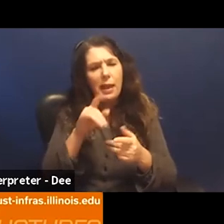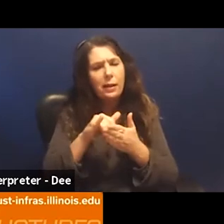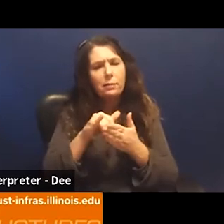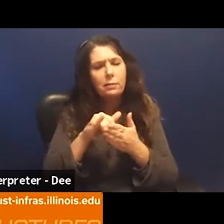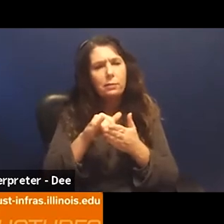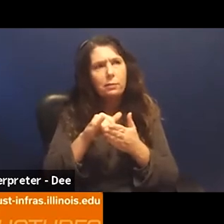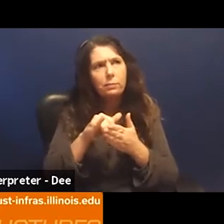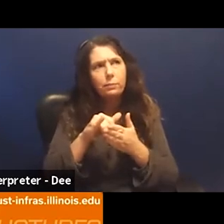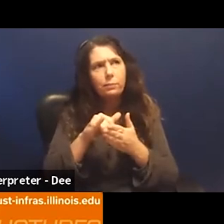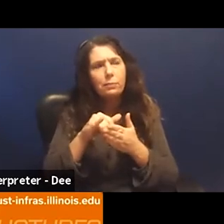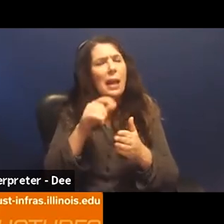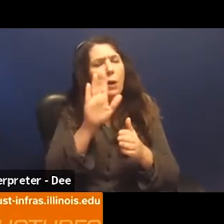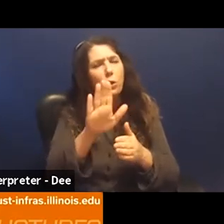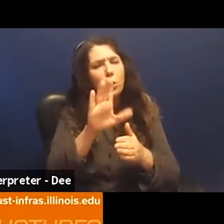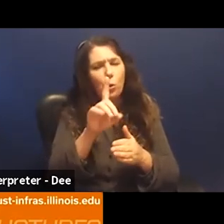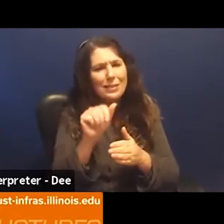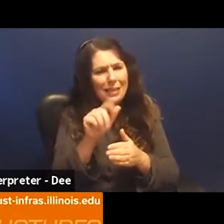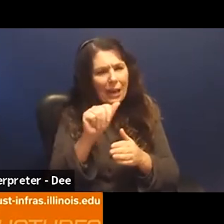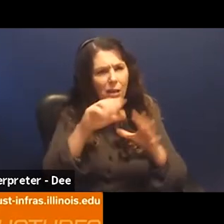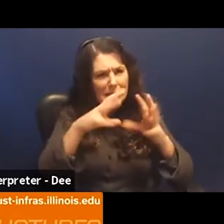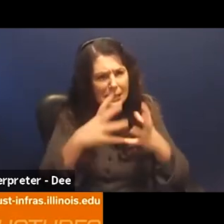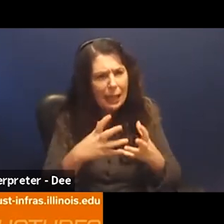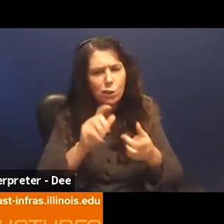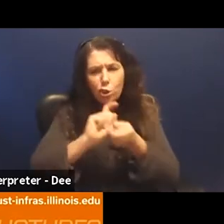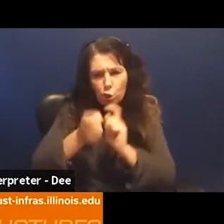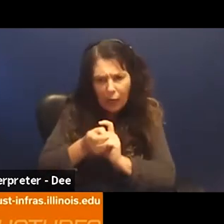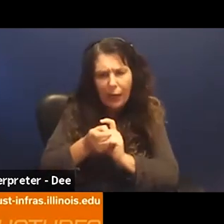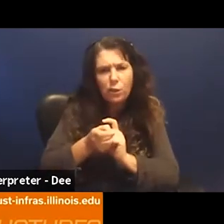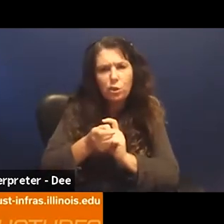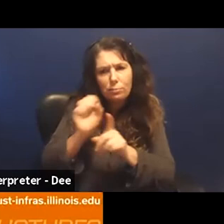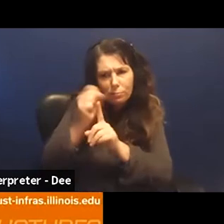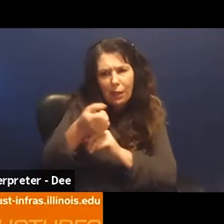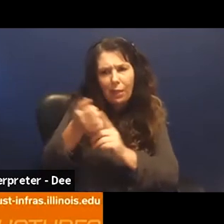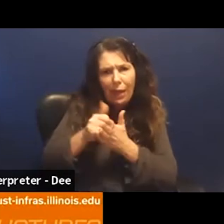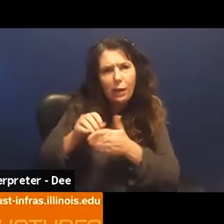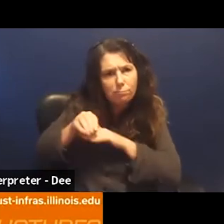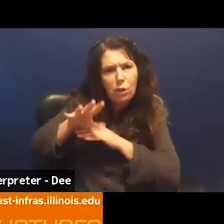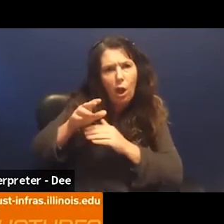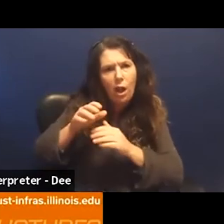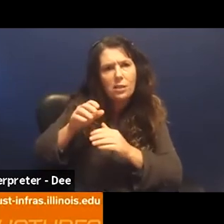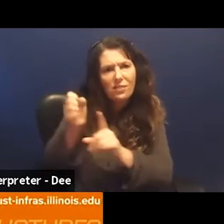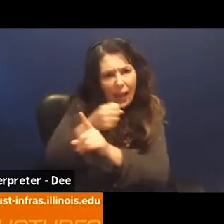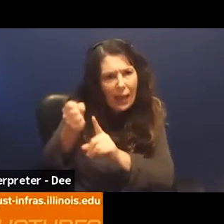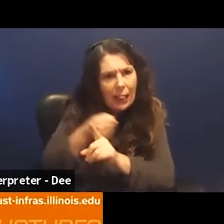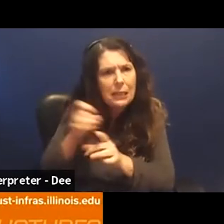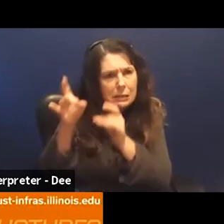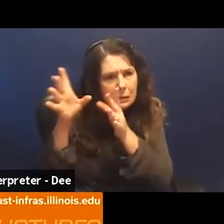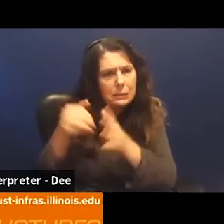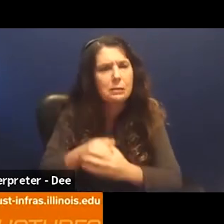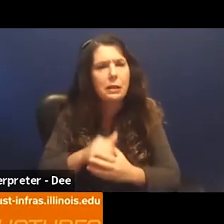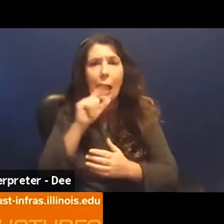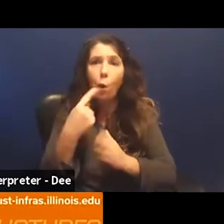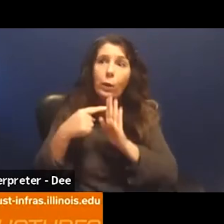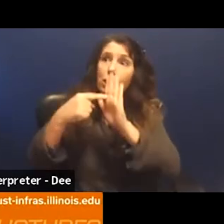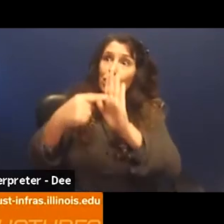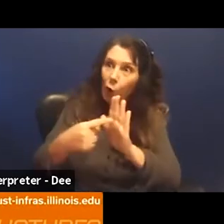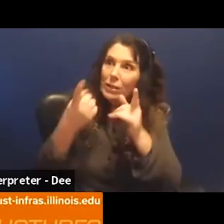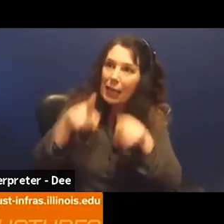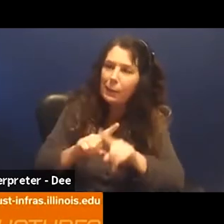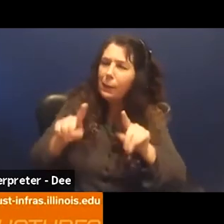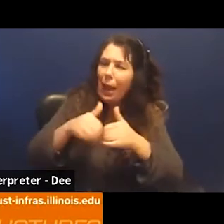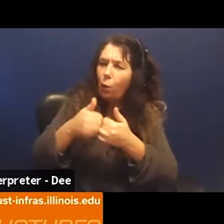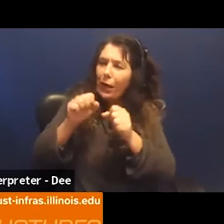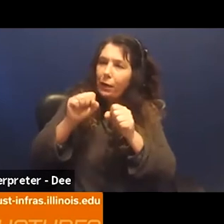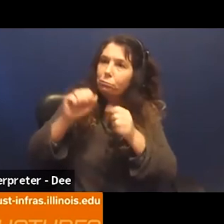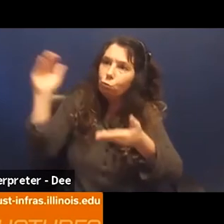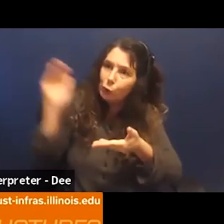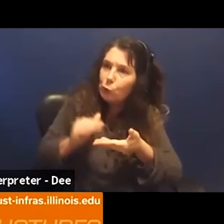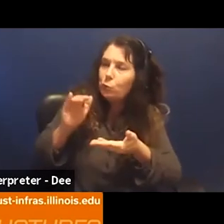So how do these data sets, or projects change conditions that produce violence and do something other than just making that visible.